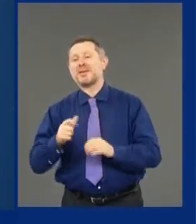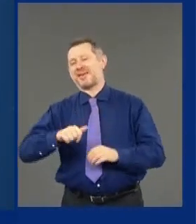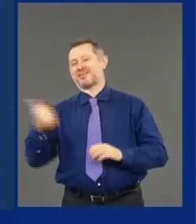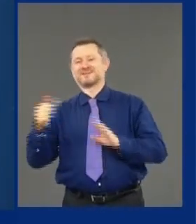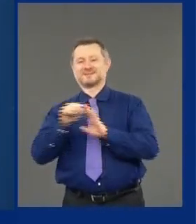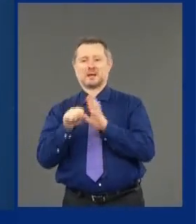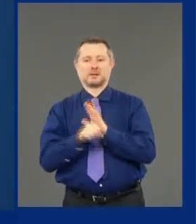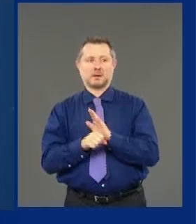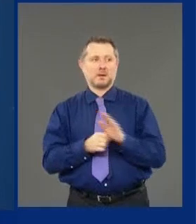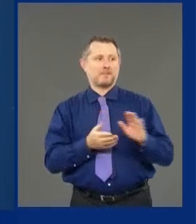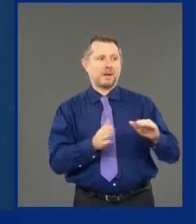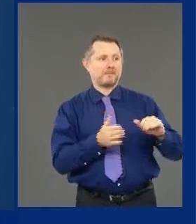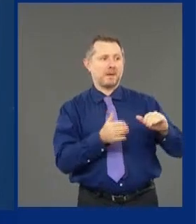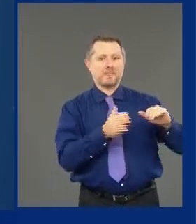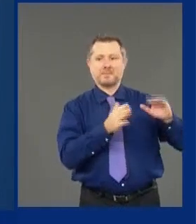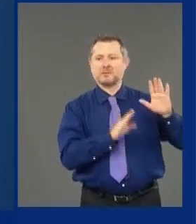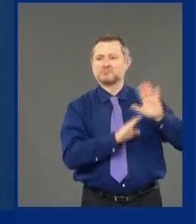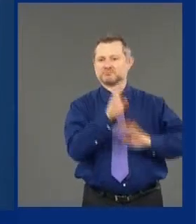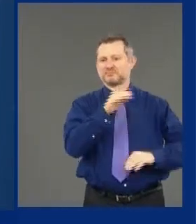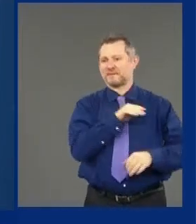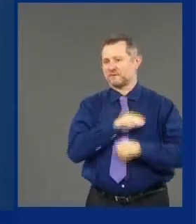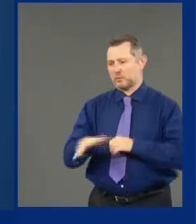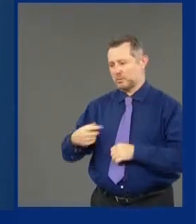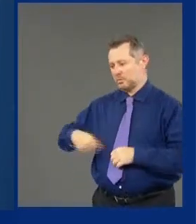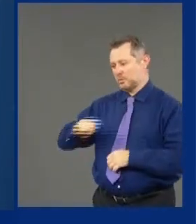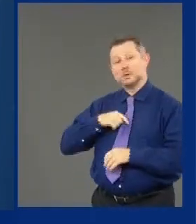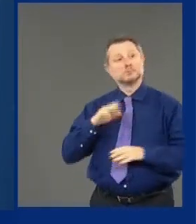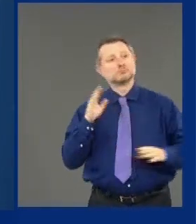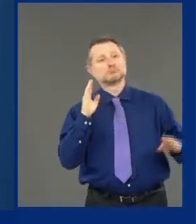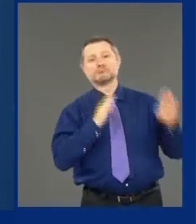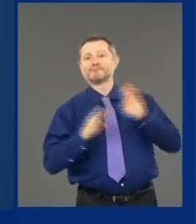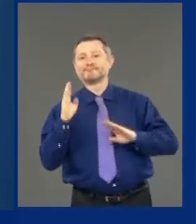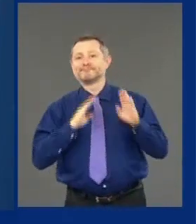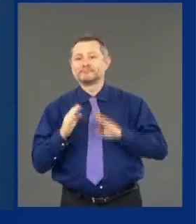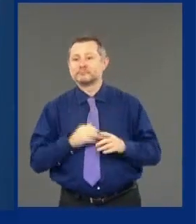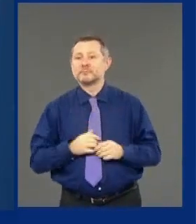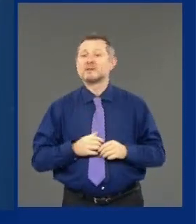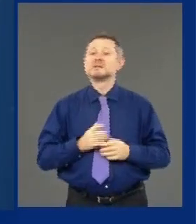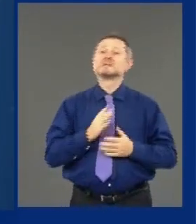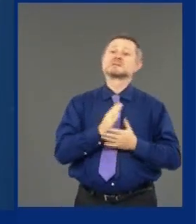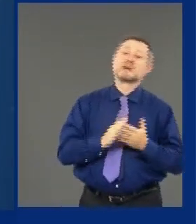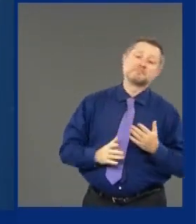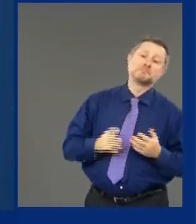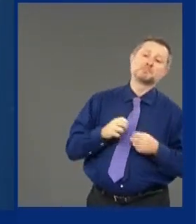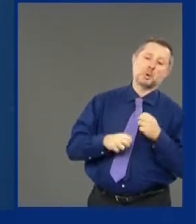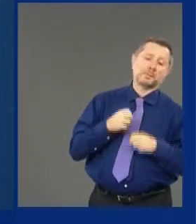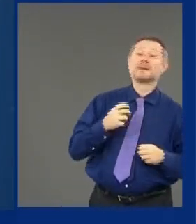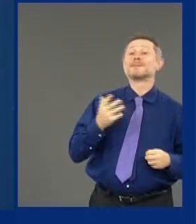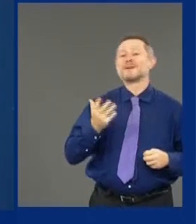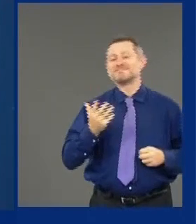YORK CITY. AND AGAIN IT IS PARTIALLY THE